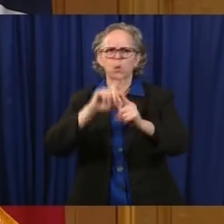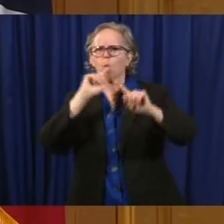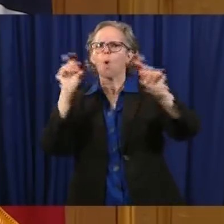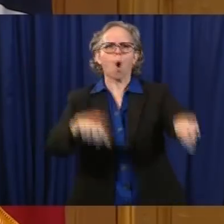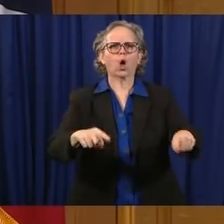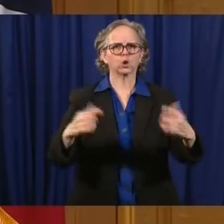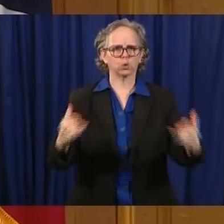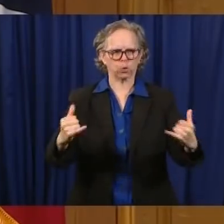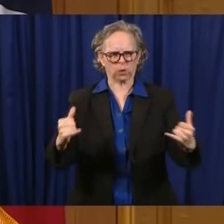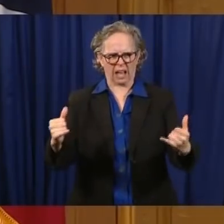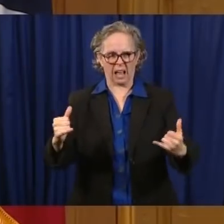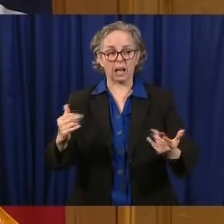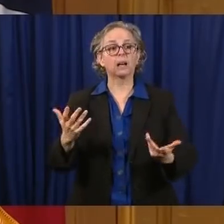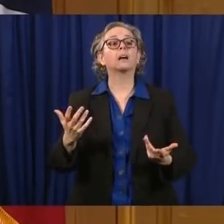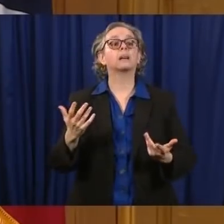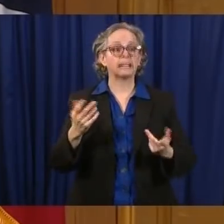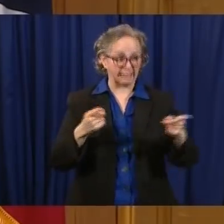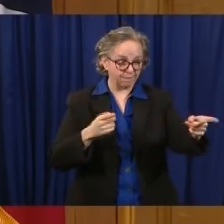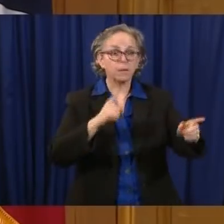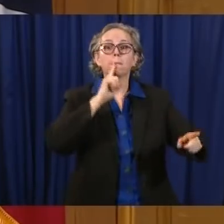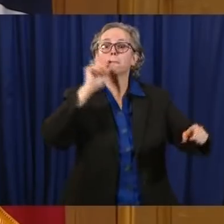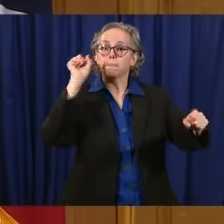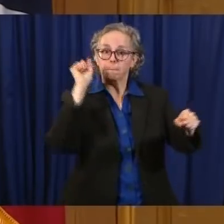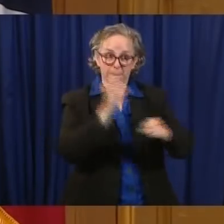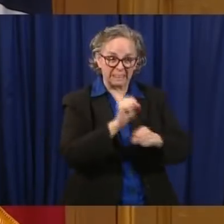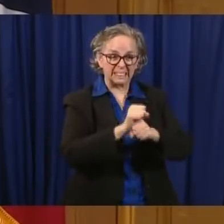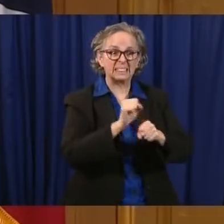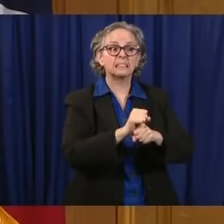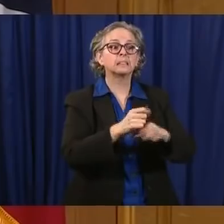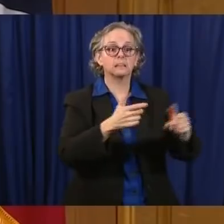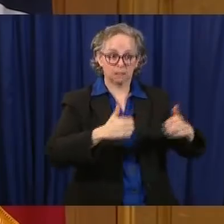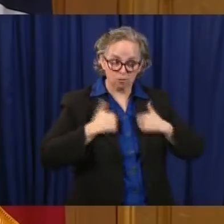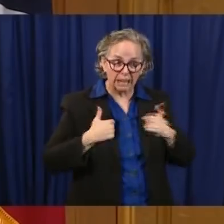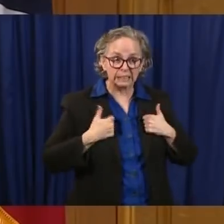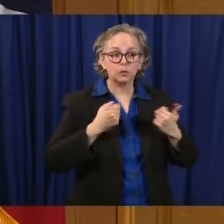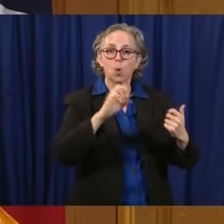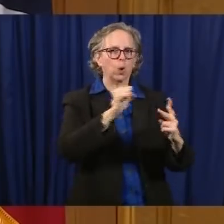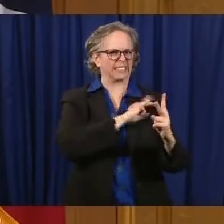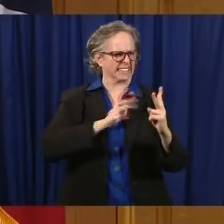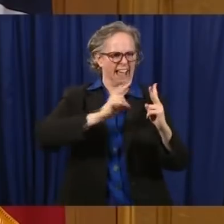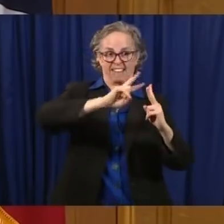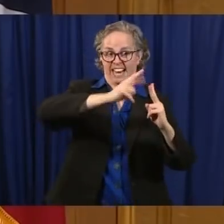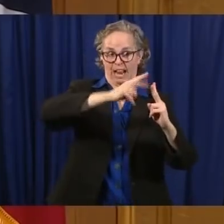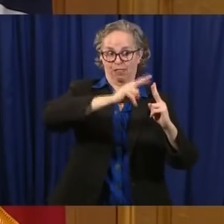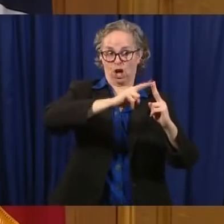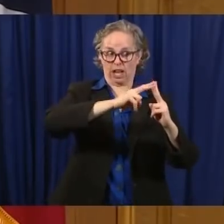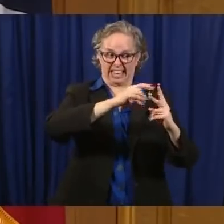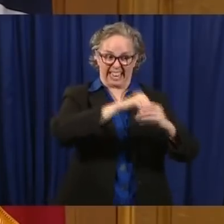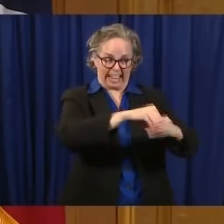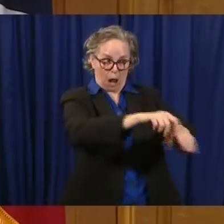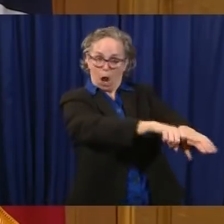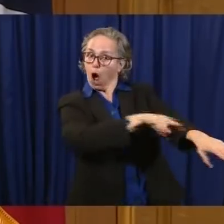ARE IN FACT SICK, I HAVE ASKED DR. ACTIN TO ISSUE AN ORDER, TO NOTIFY RESIDENTS AND FAMILIES